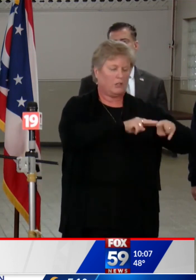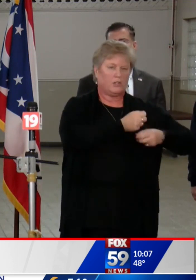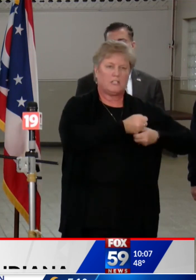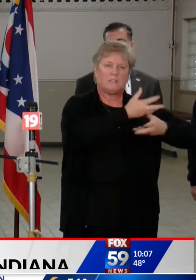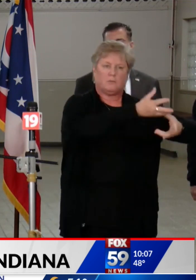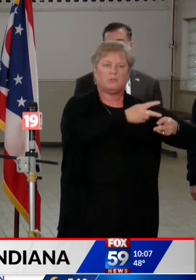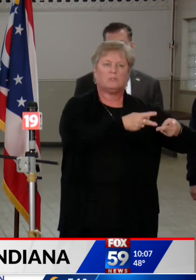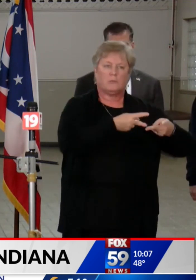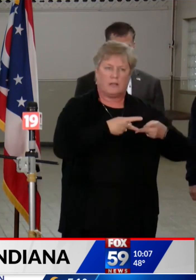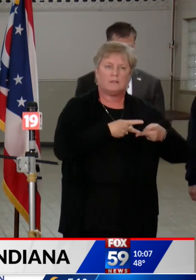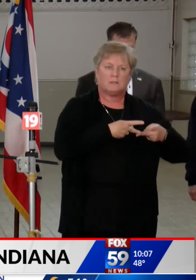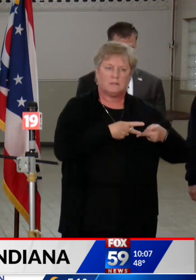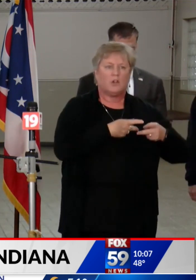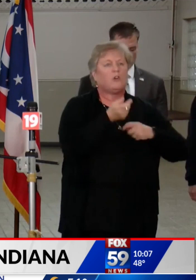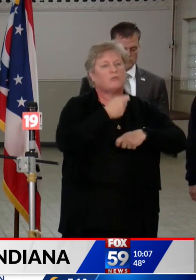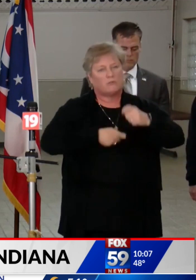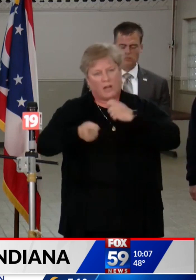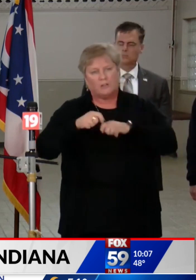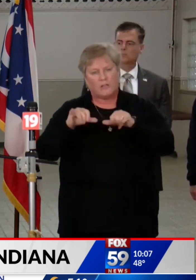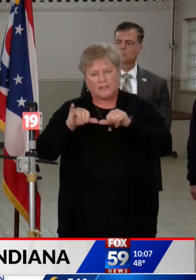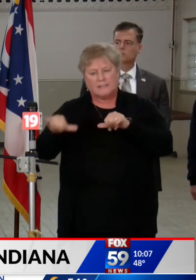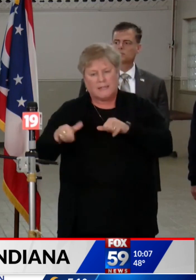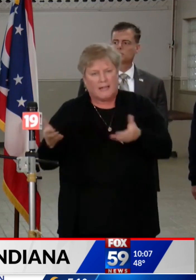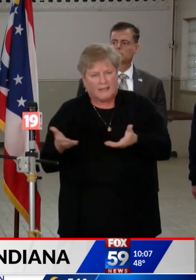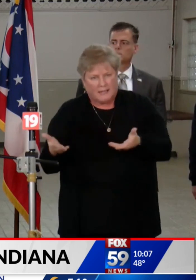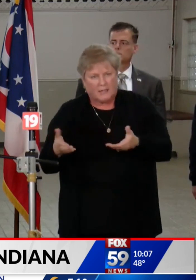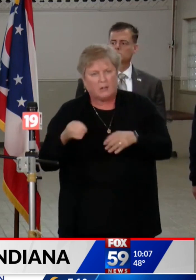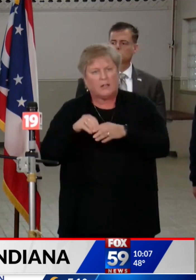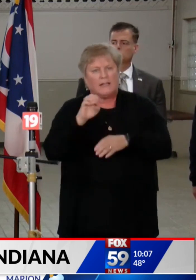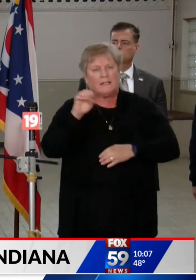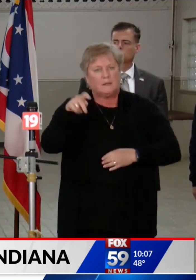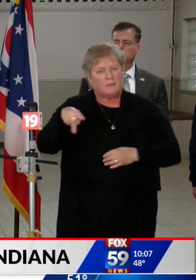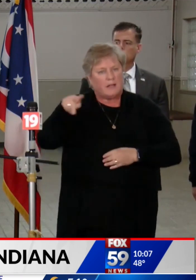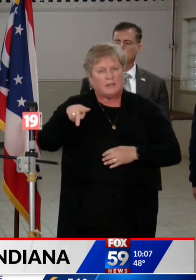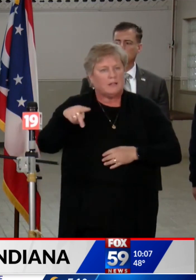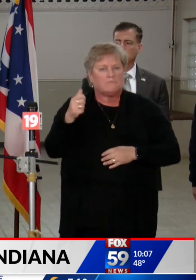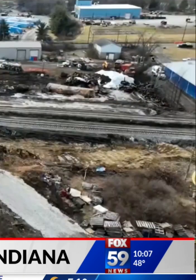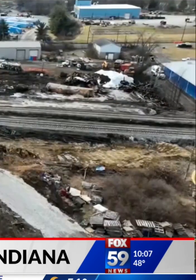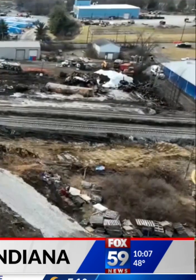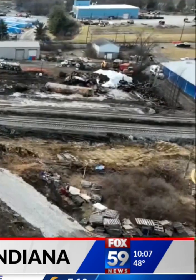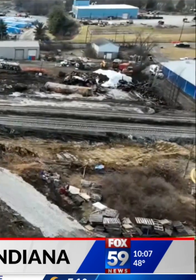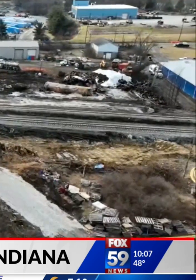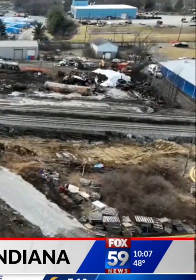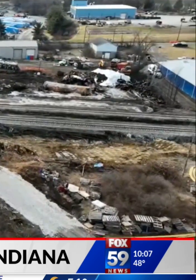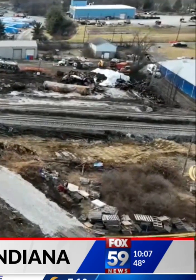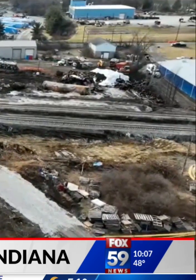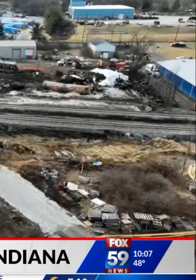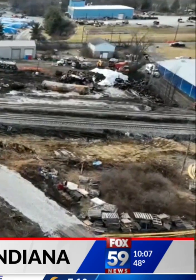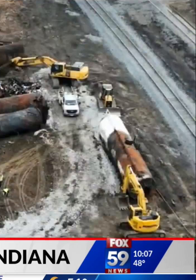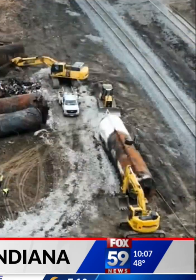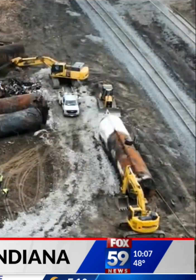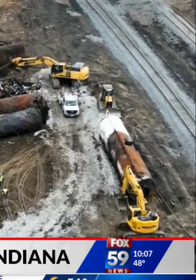HAVE IT SAFELY STORED IN A PROPERLY CONSTRUCTED AND MONITOR DISPOSAL FACILITY THEN